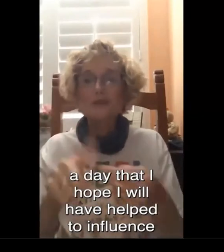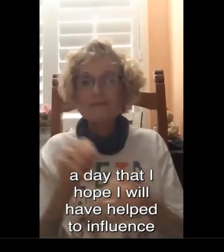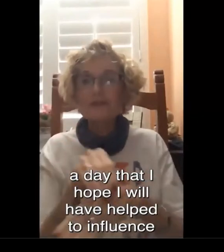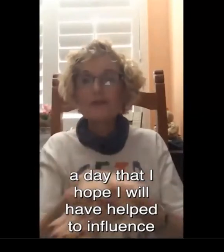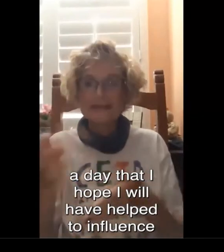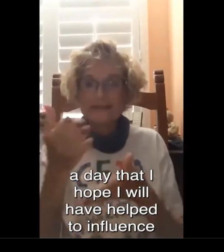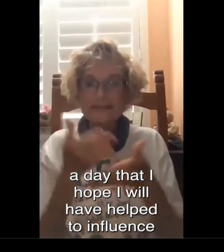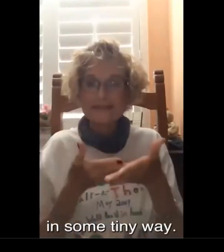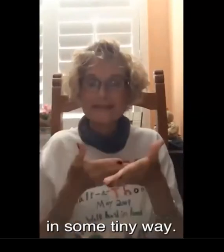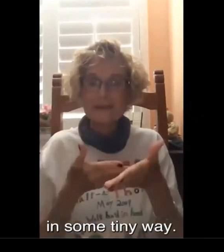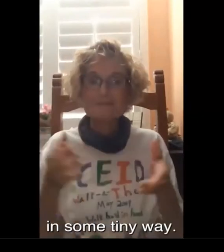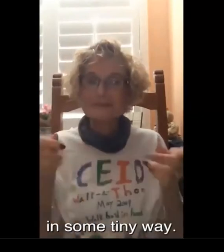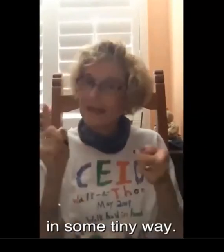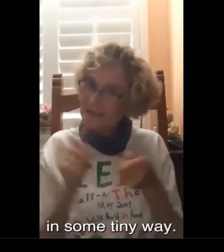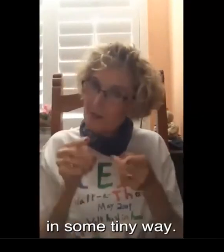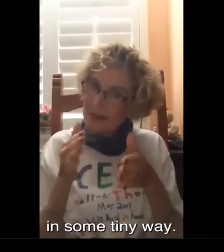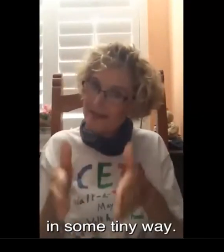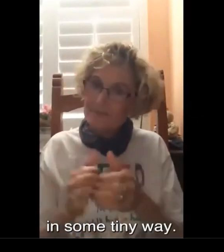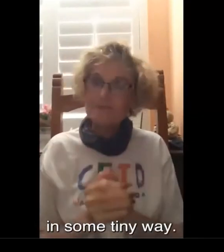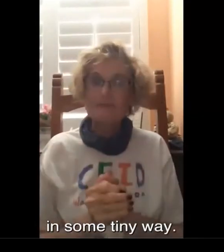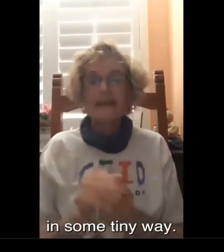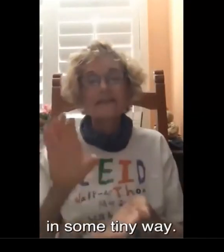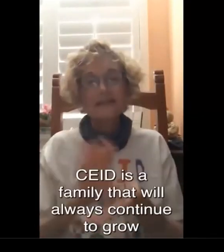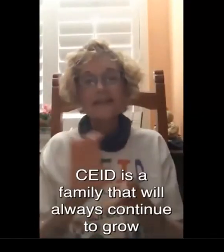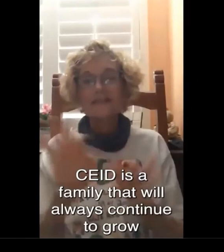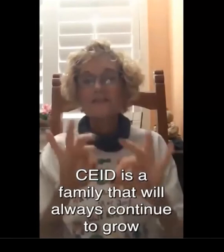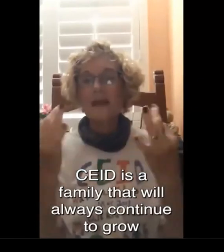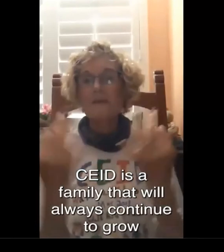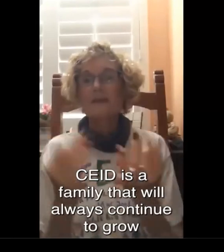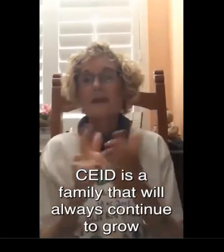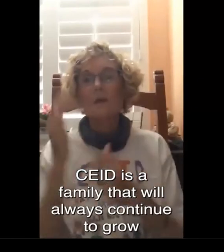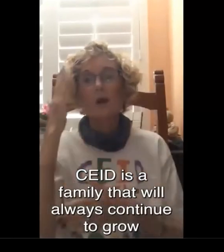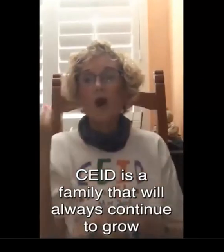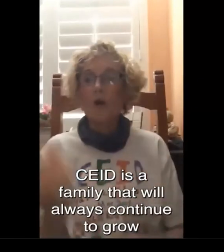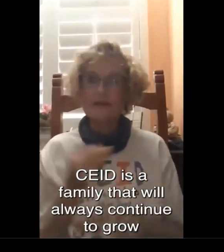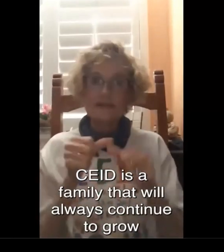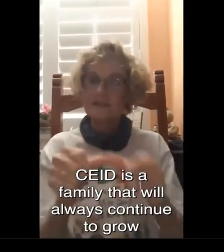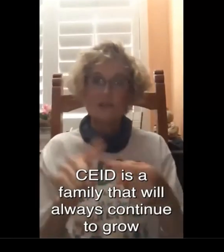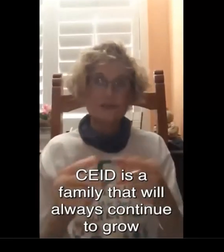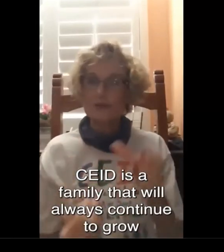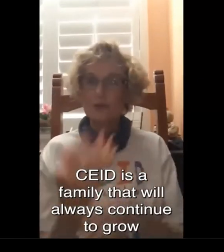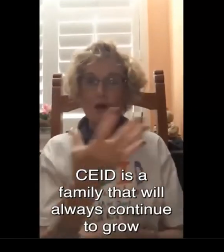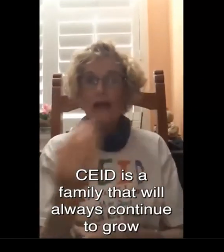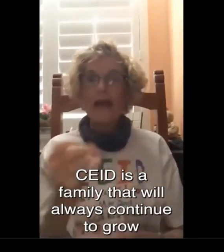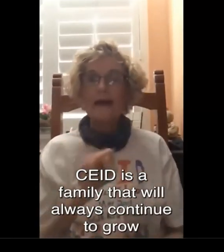to influence in some tiny way. CEID is a family that will always continue to grow,